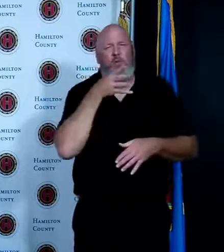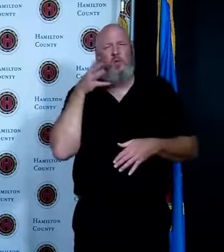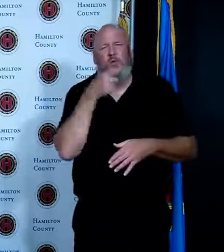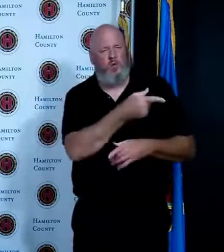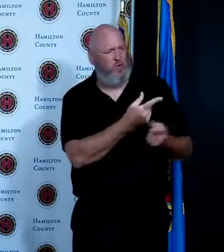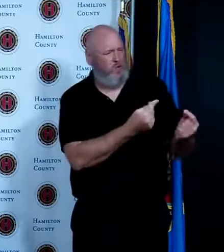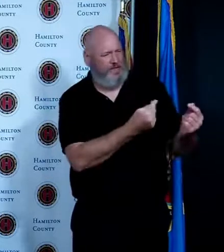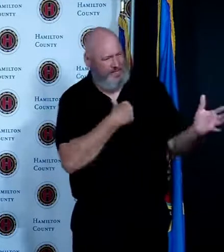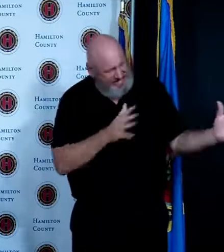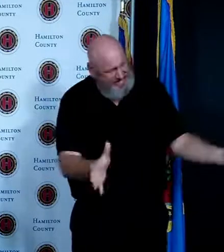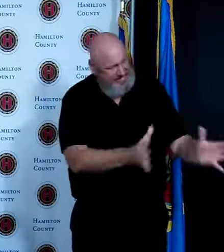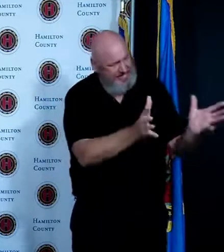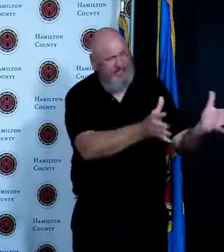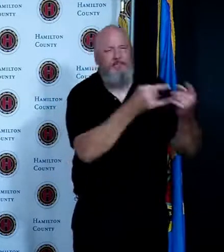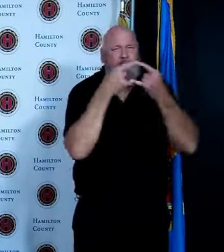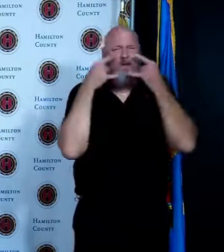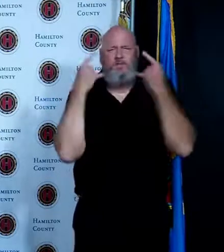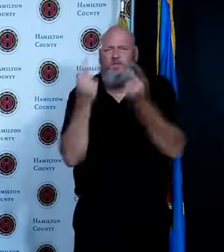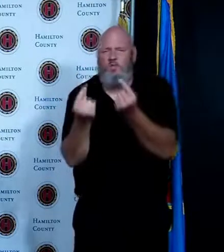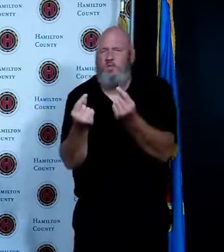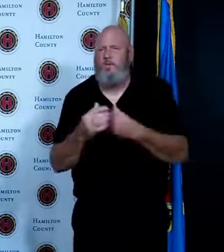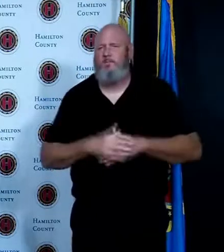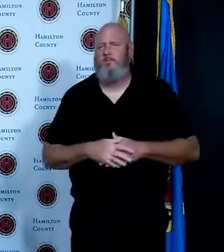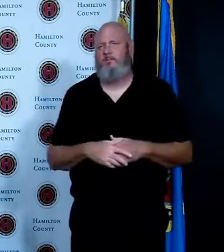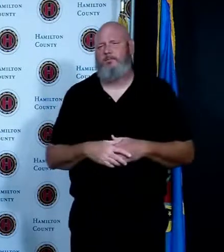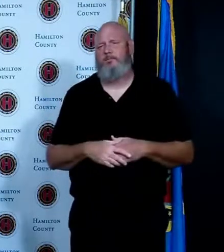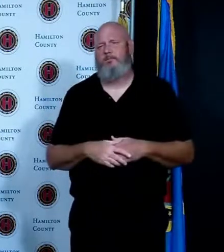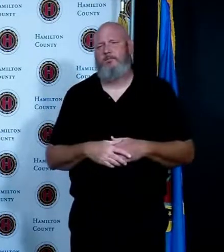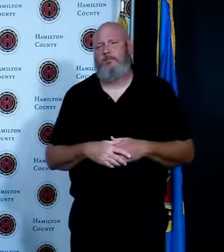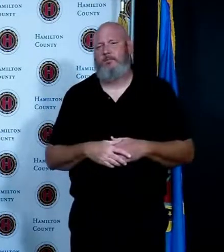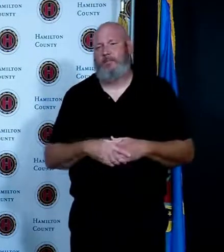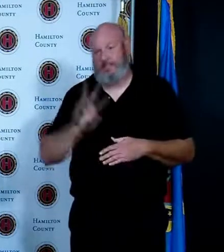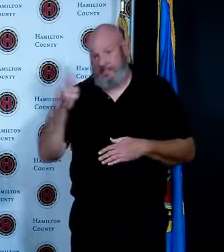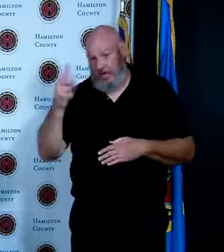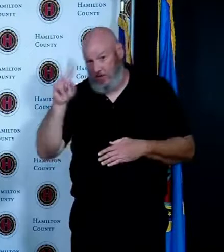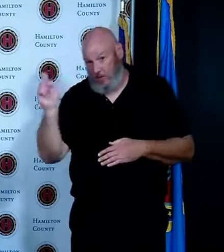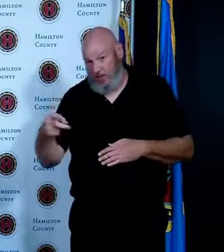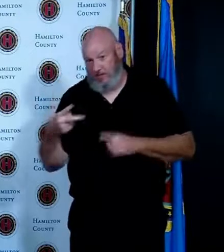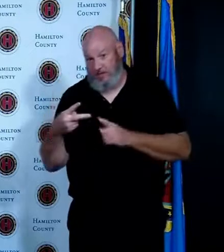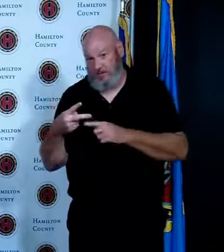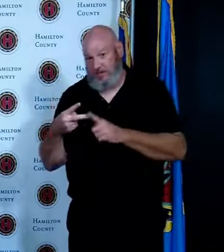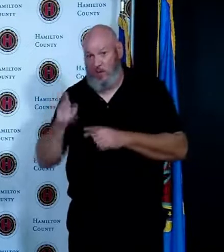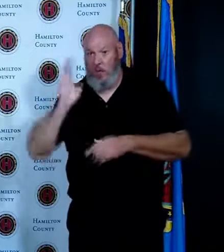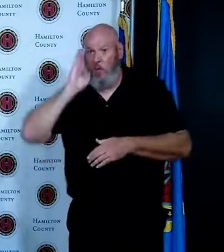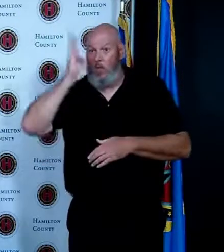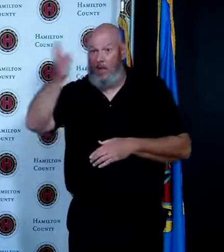essential business so with regards to compliance and different demographics or